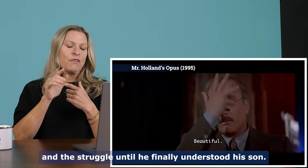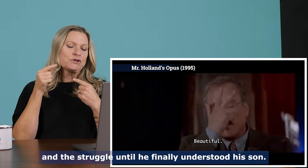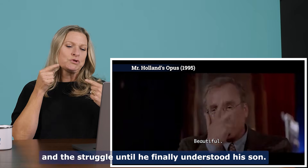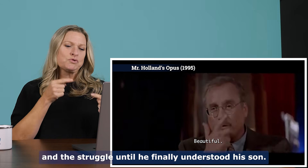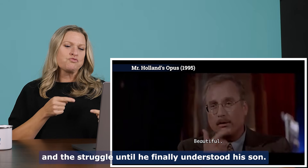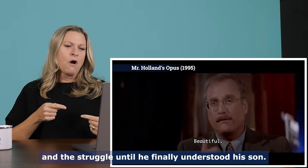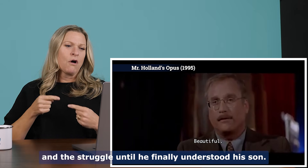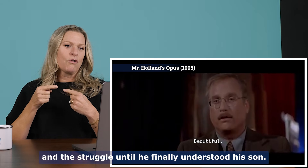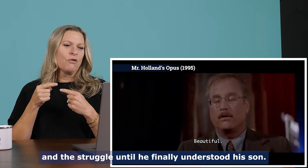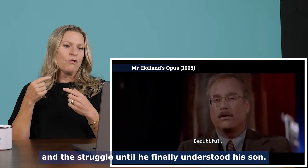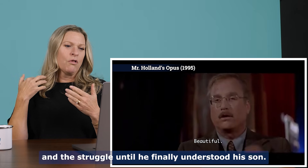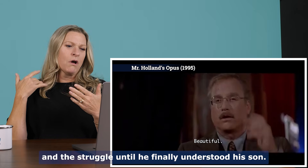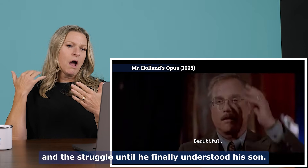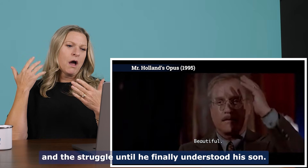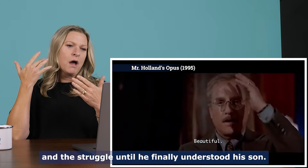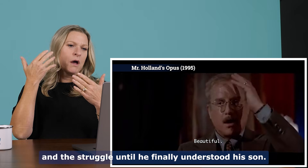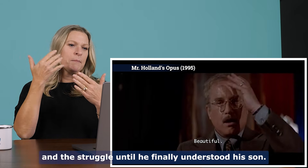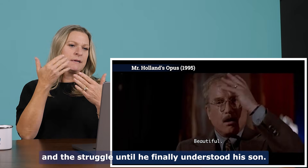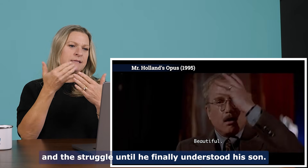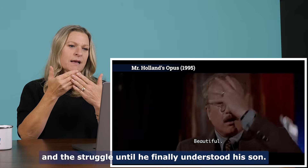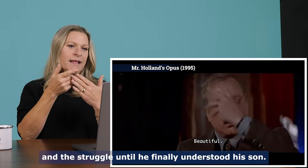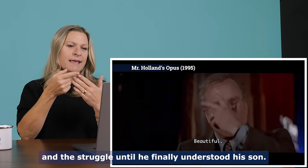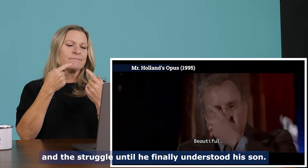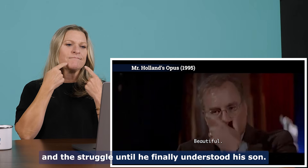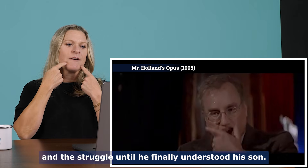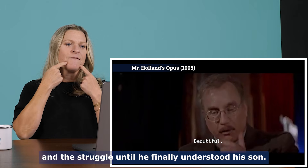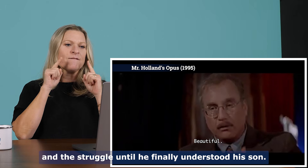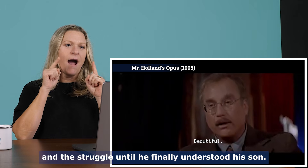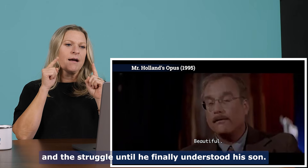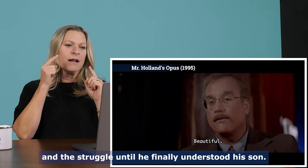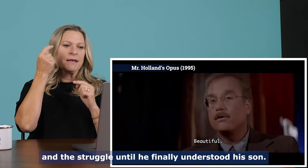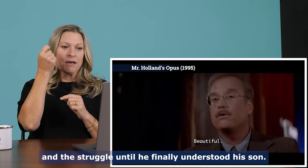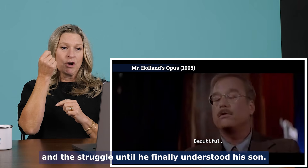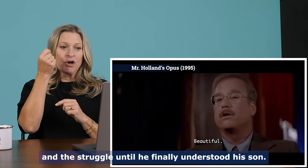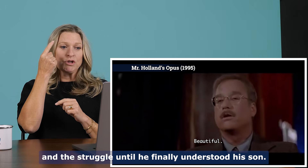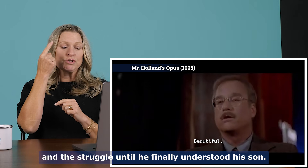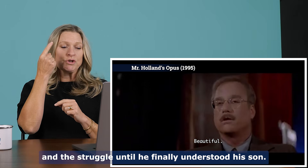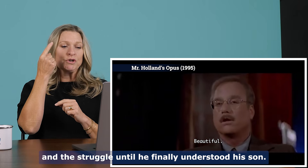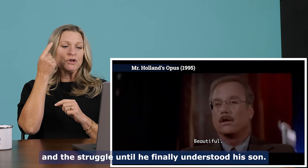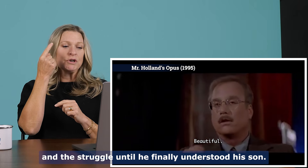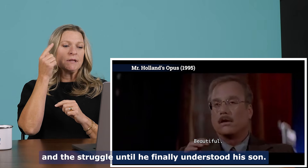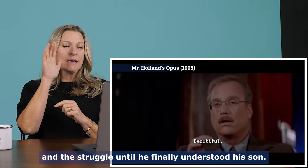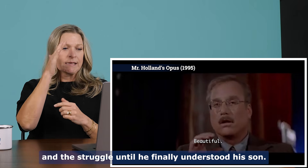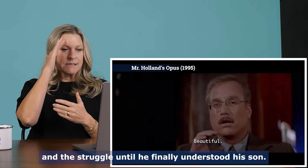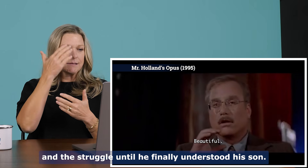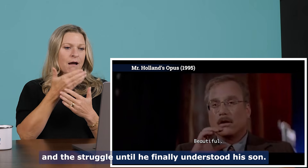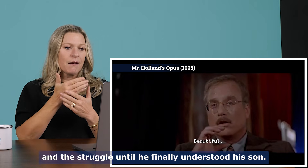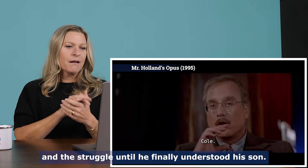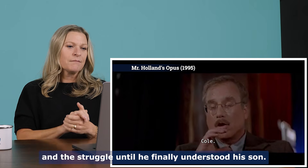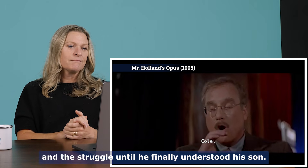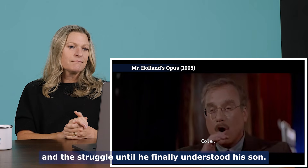and the struggle until he finally understood his son.